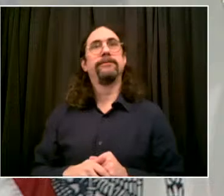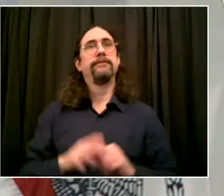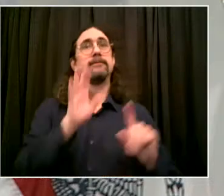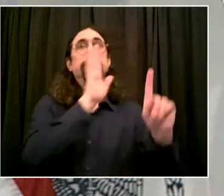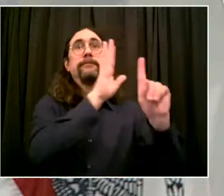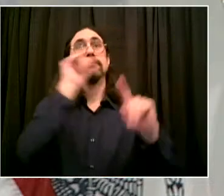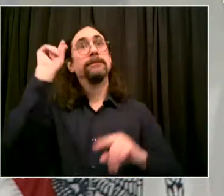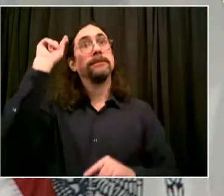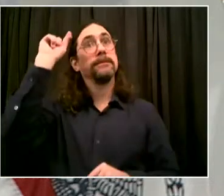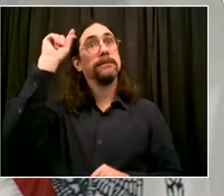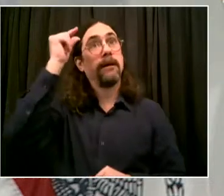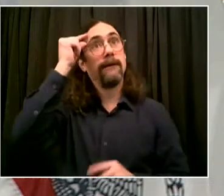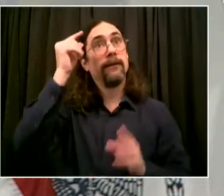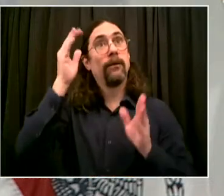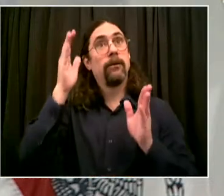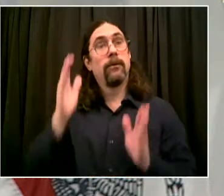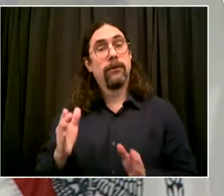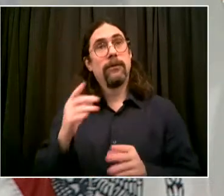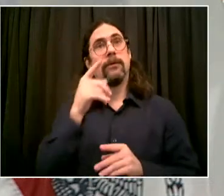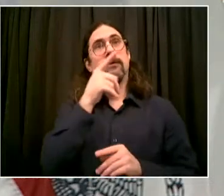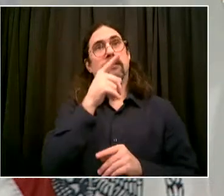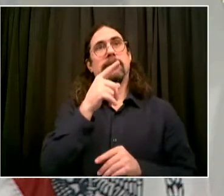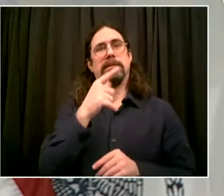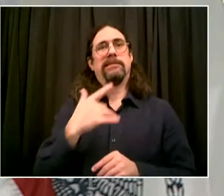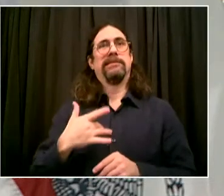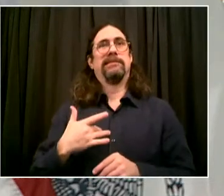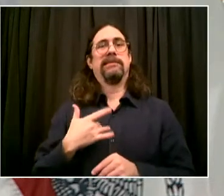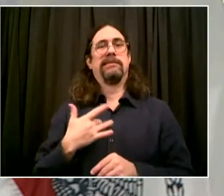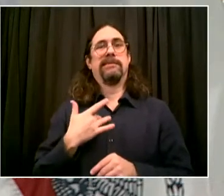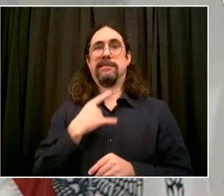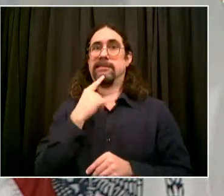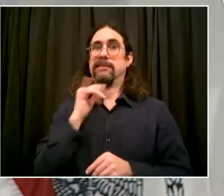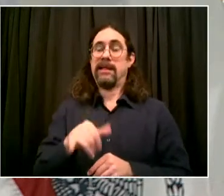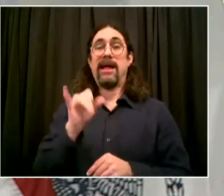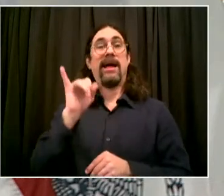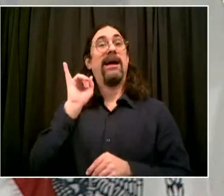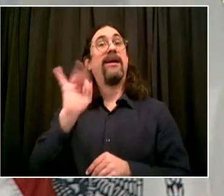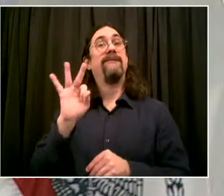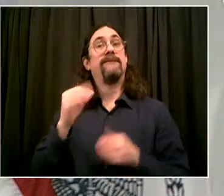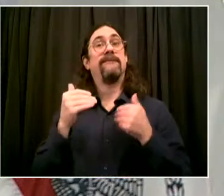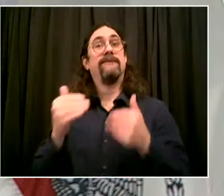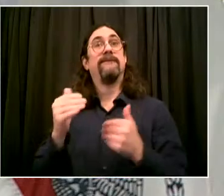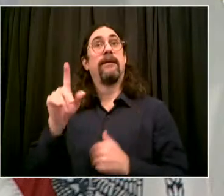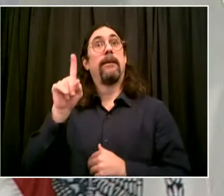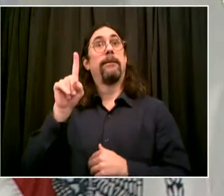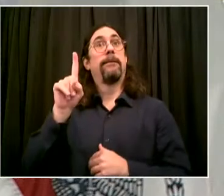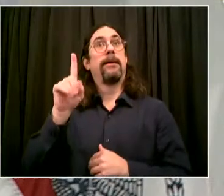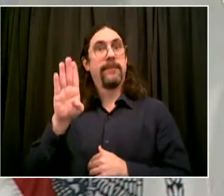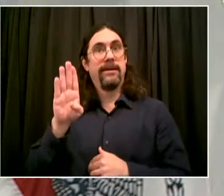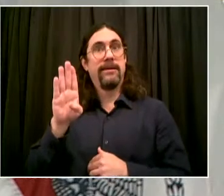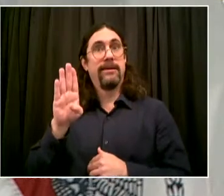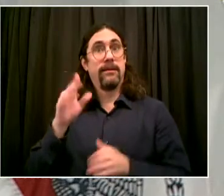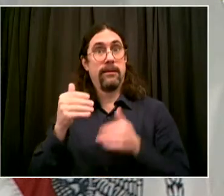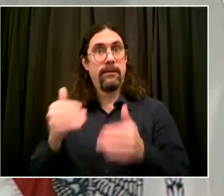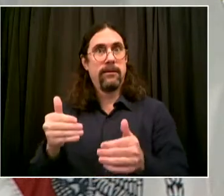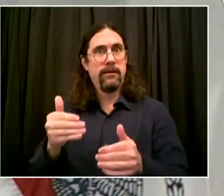WAS THE MOMENT HE DID IT WE WOUOULD RR UNOUT OF VACCINE AND SURE NEOUGH, WE RAN OUT OF ACT BEING. ESDO ANY PART OF YOU REGRET THAT